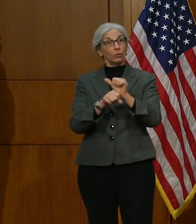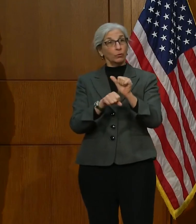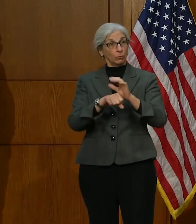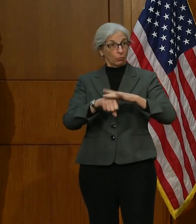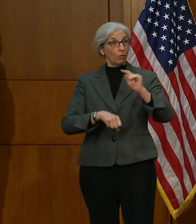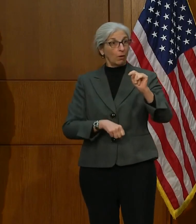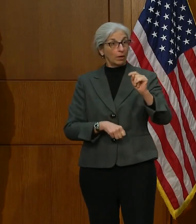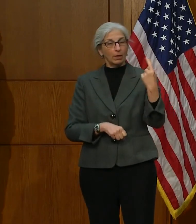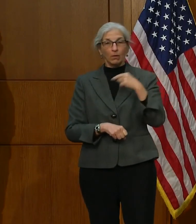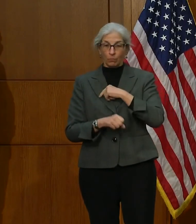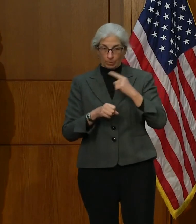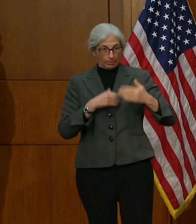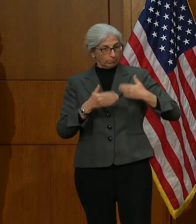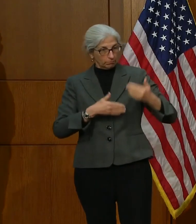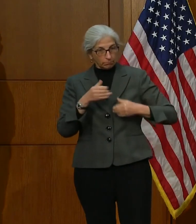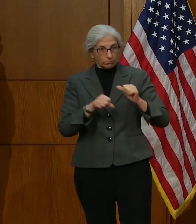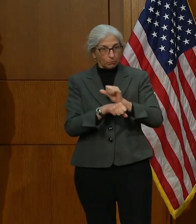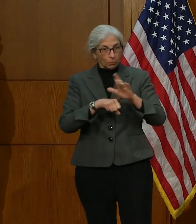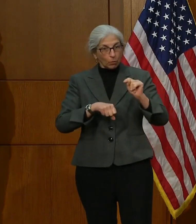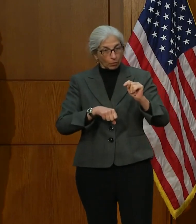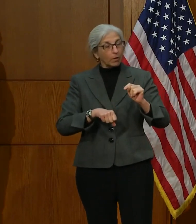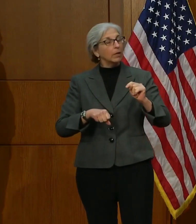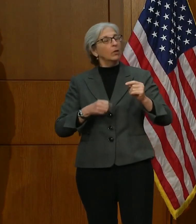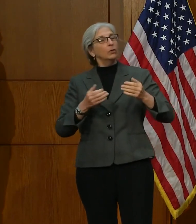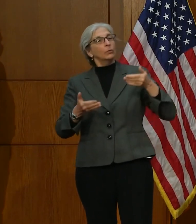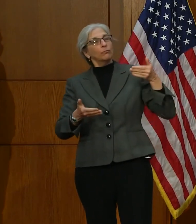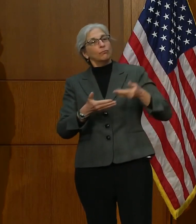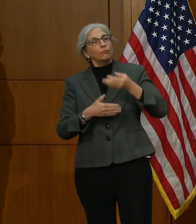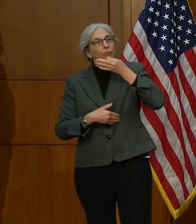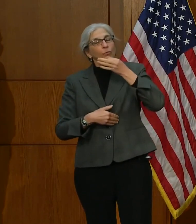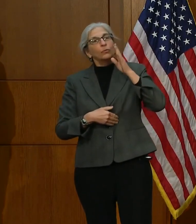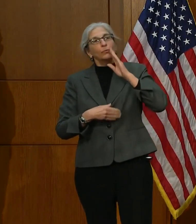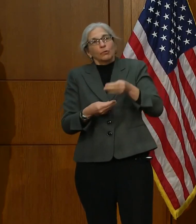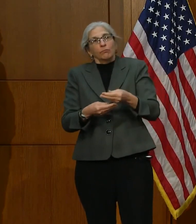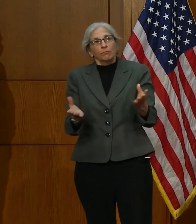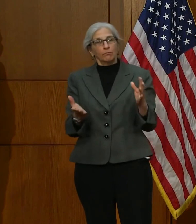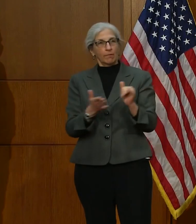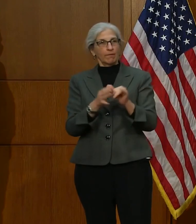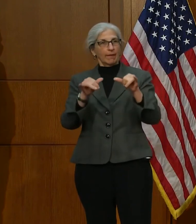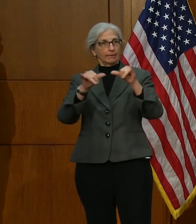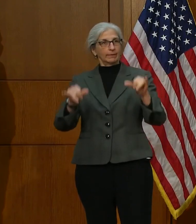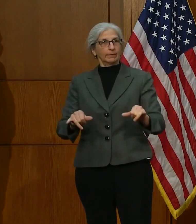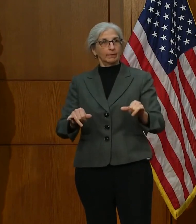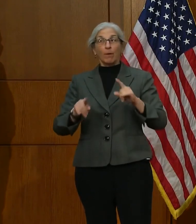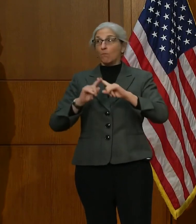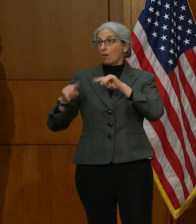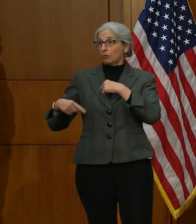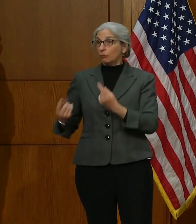FEBRUARY. SO THIS ISN'T SOMETHING THAT WE'RE JUST STARTING TO WORK ON. TODAY WE'VE BEEN WORKING ON IT AND